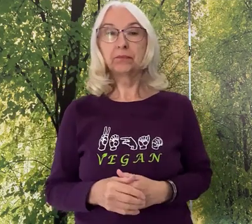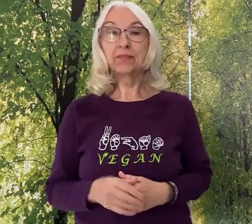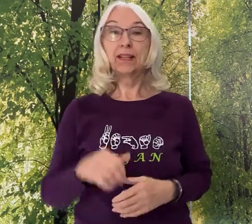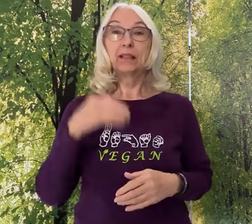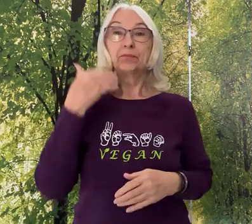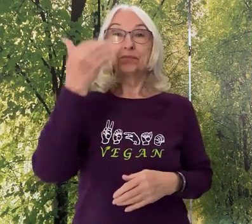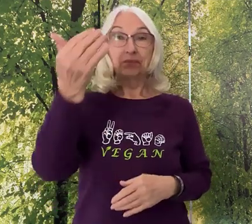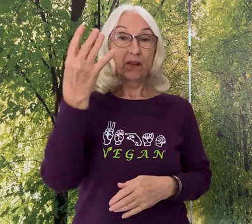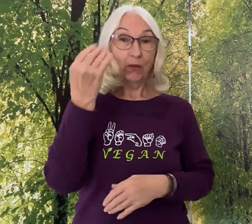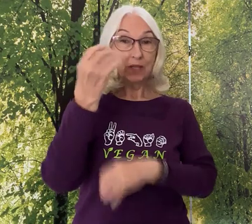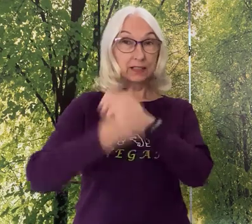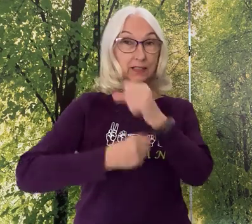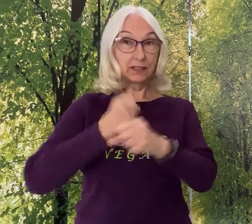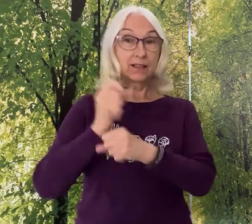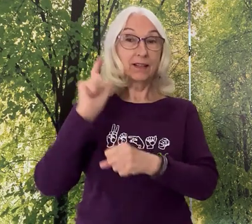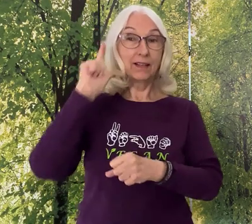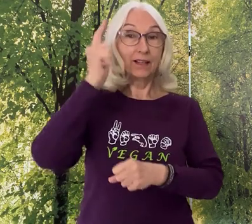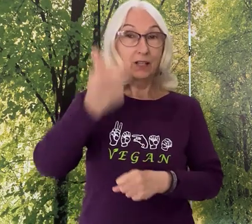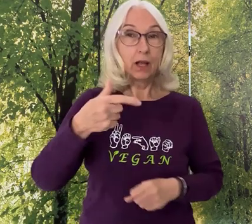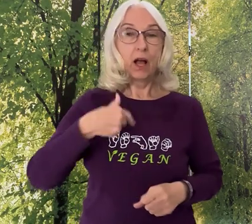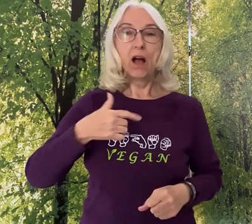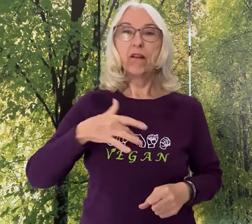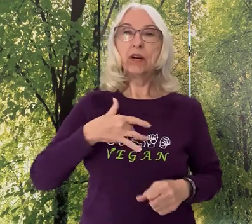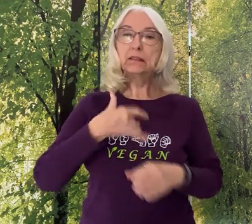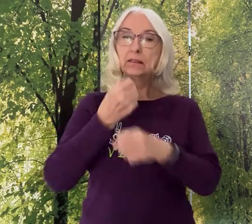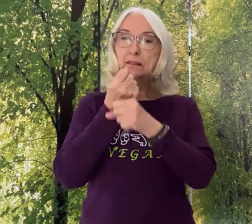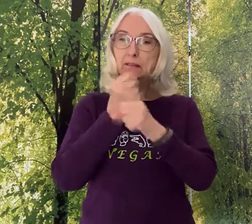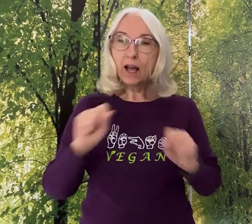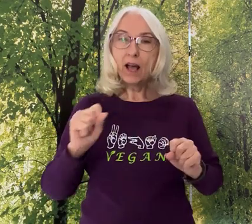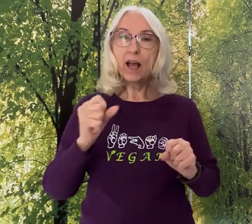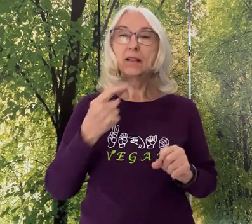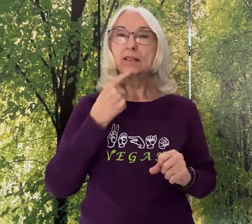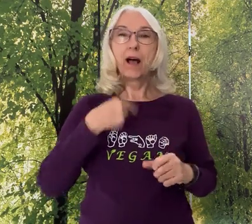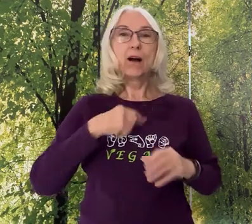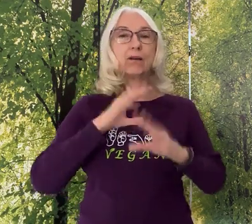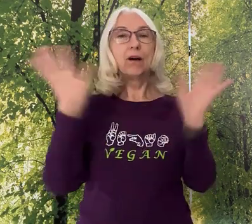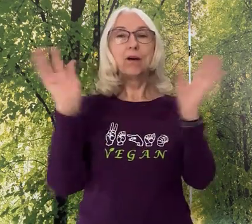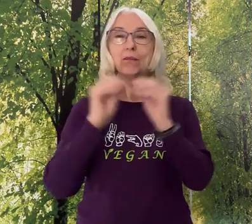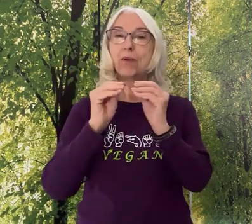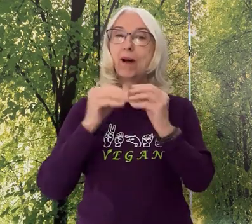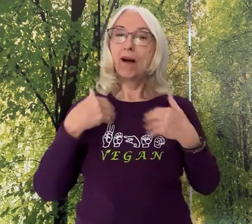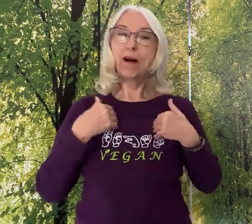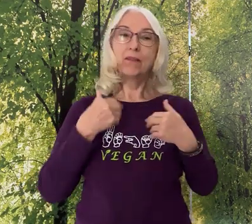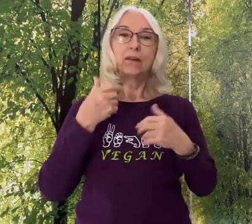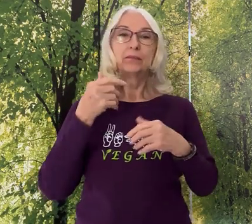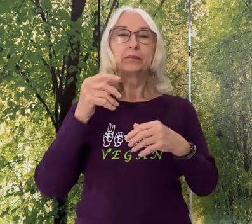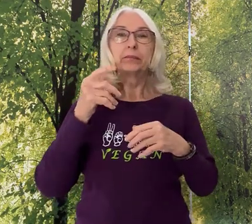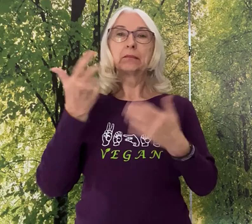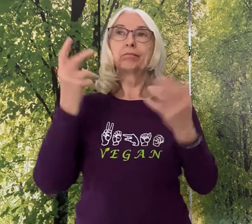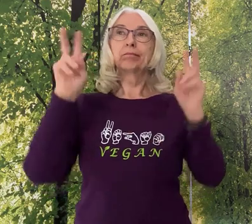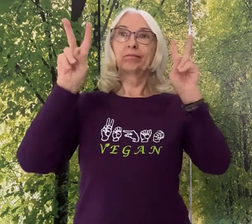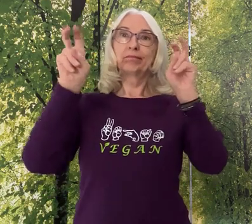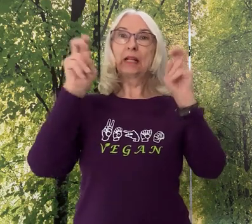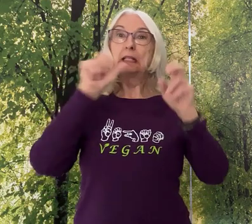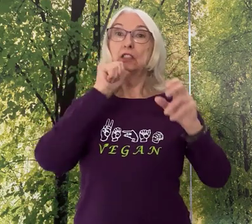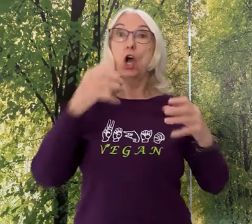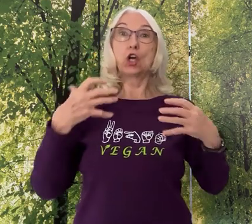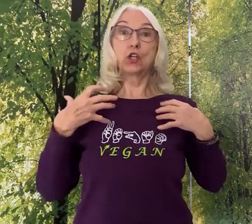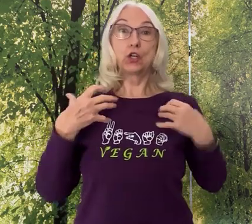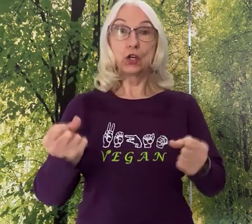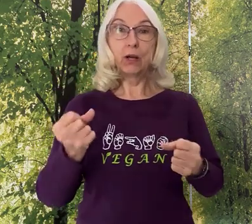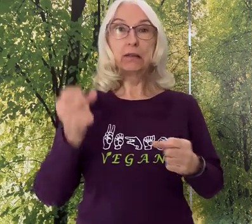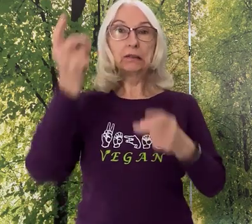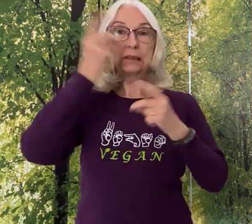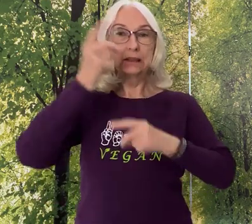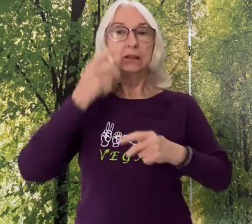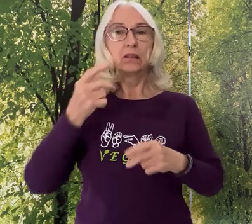It is 14 years later, and I feel safe saying I no longer have this ‘incurable’ disease.